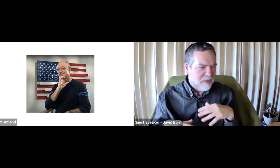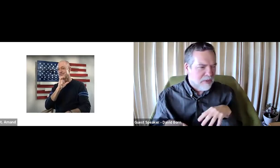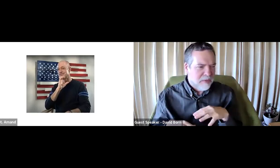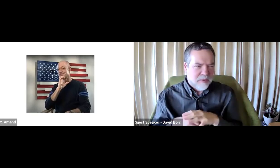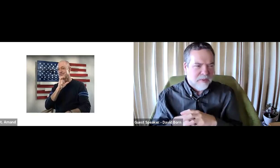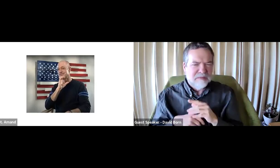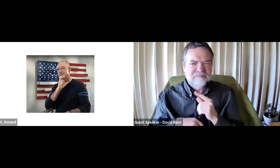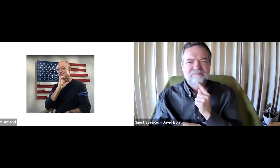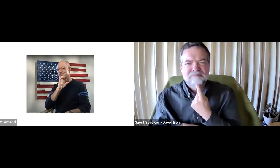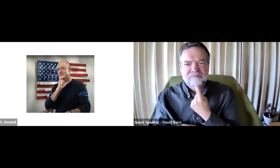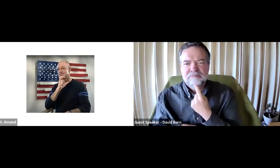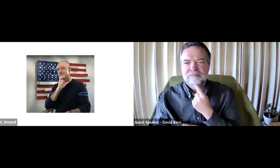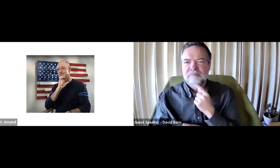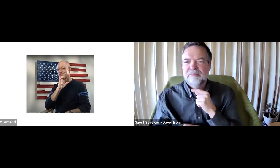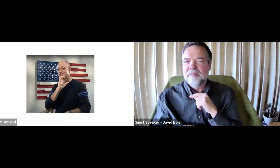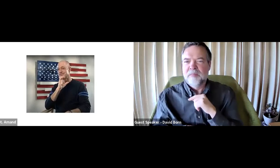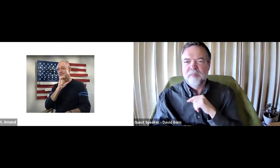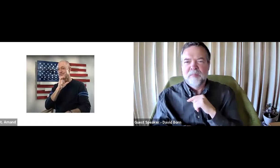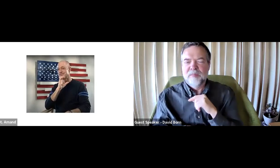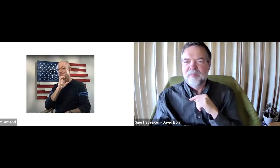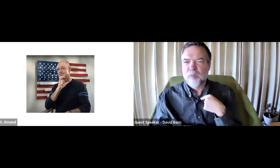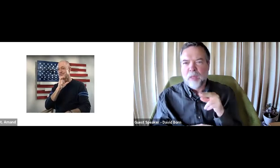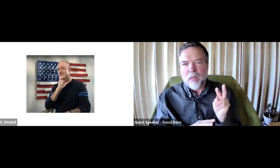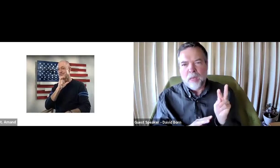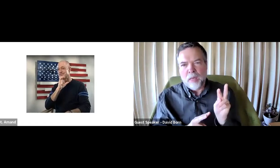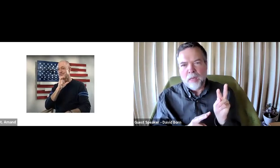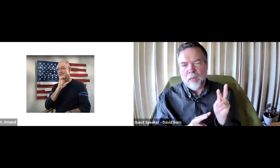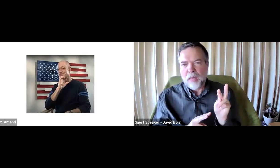and his eyes had this sparkle to them that was captivating.